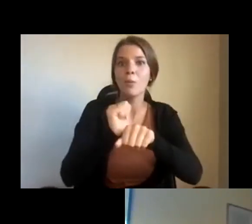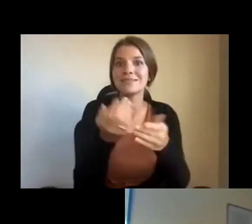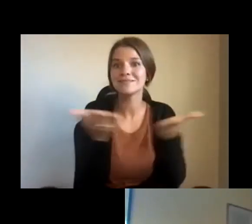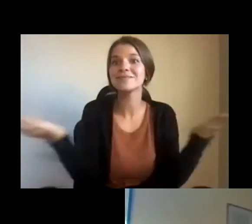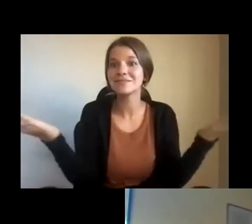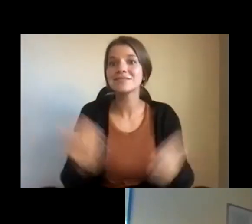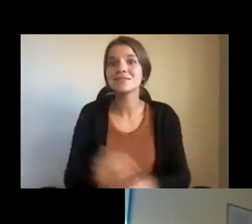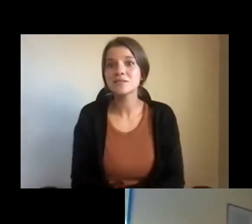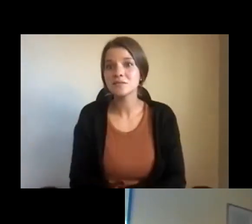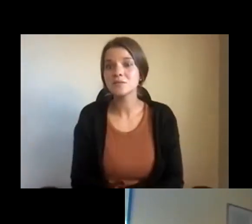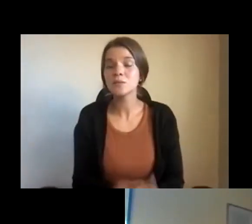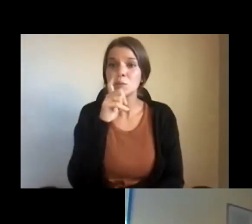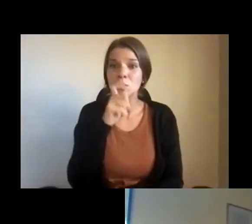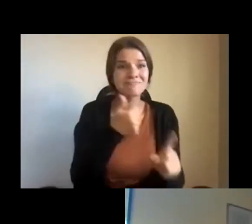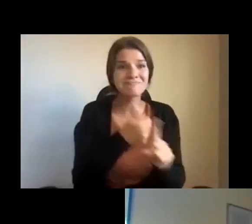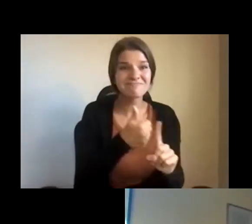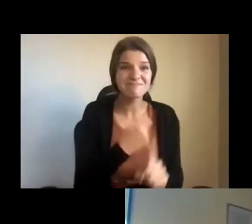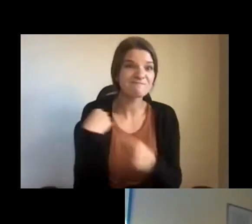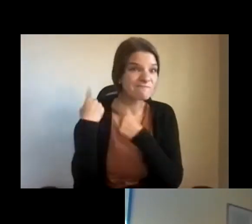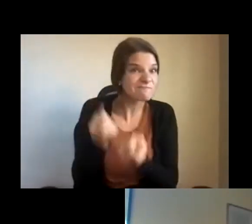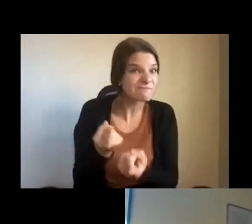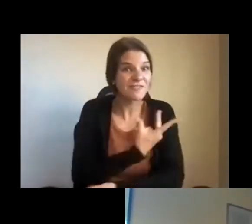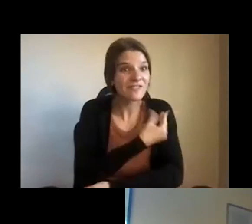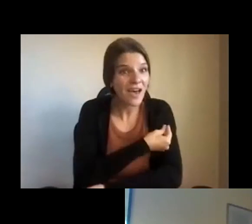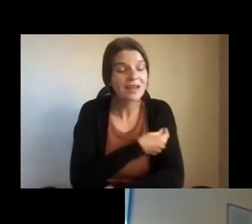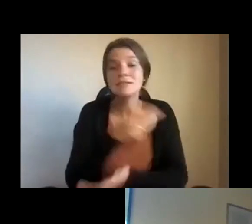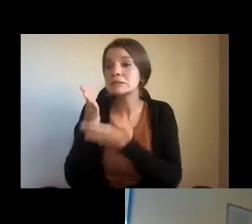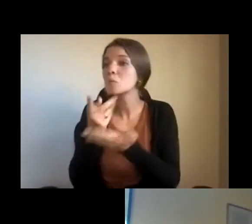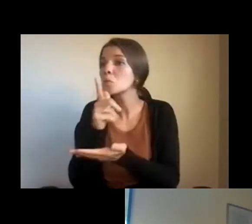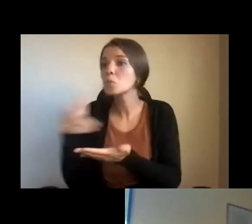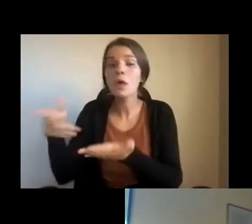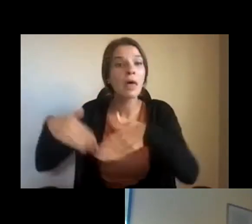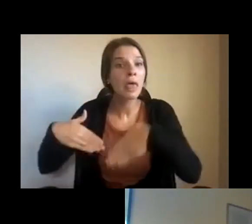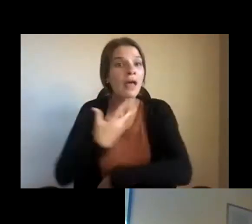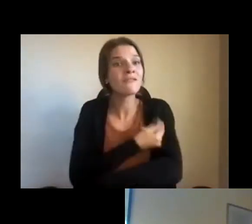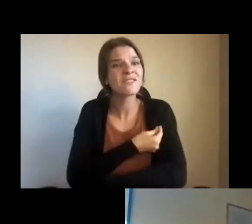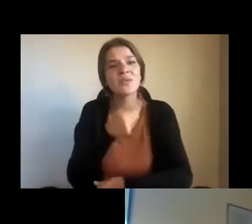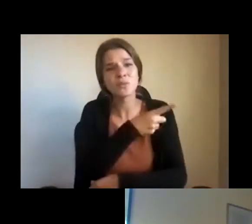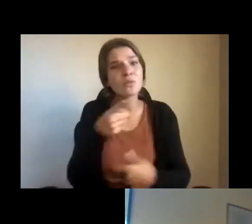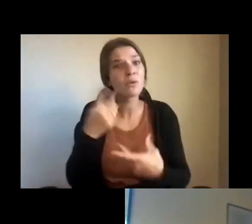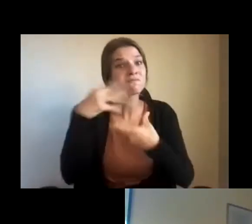Those who have been vaccinated, those who have not yet, you're all a part of our work family.